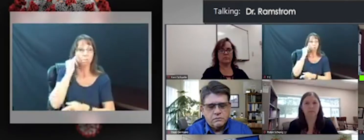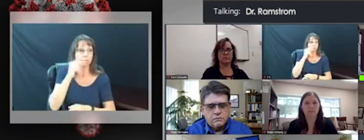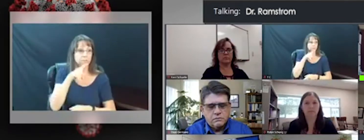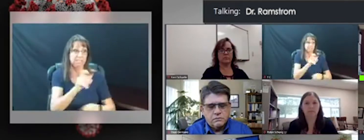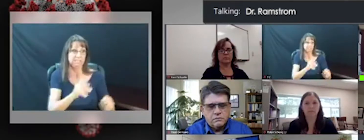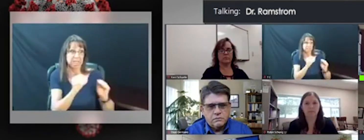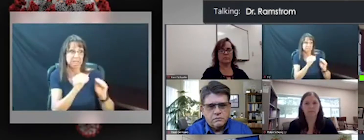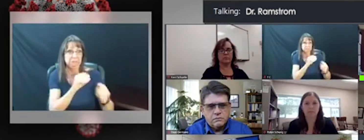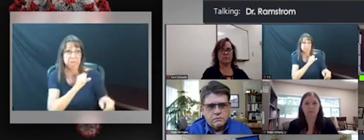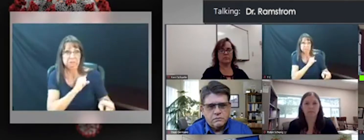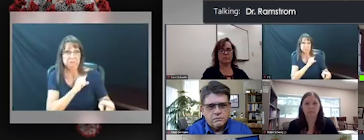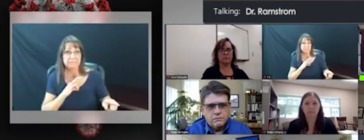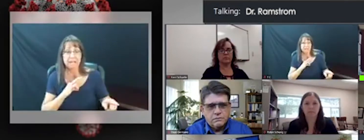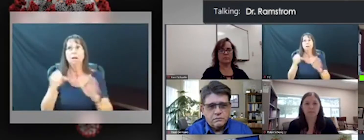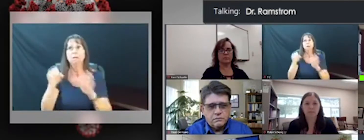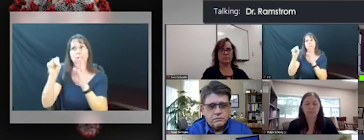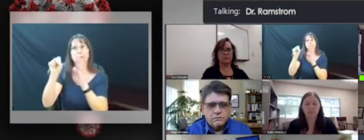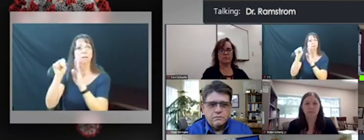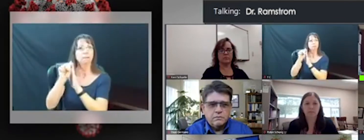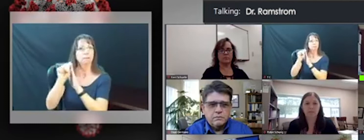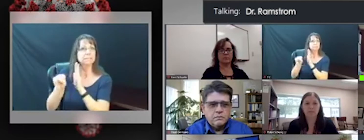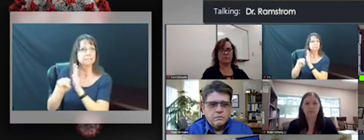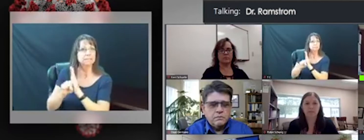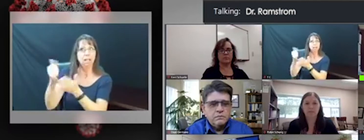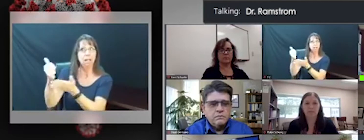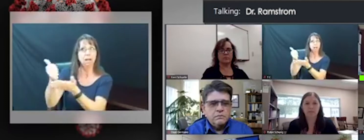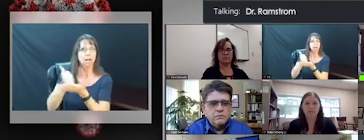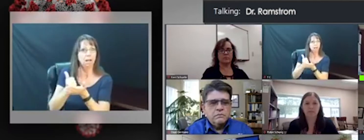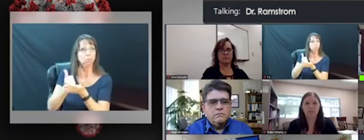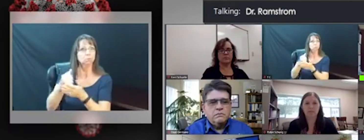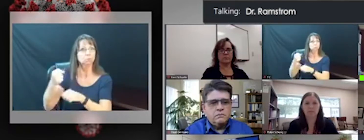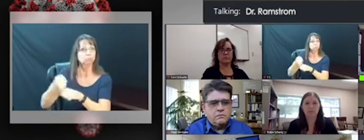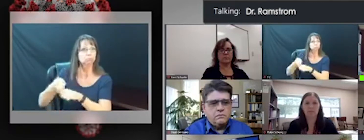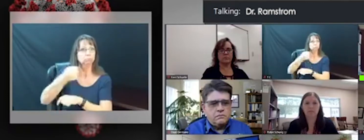So, those are some examples. The Healthcare Associated Infections Team has been in the